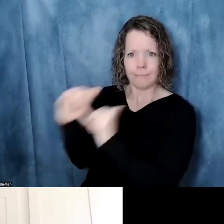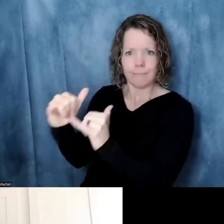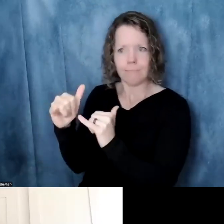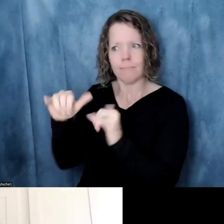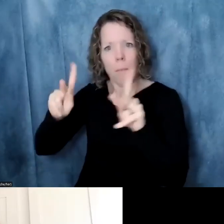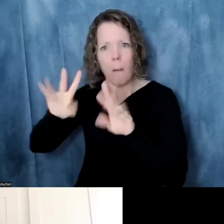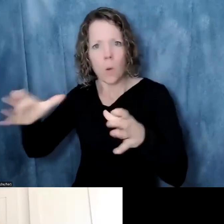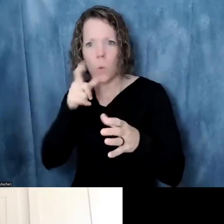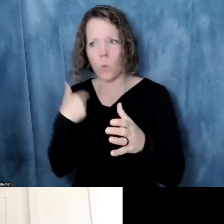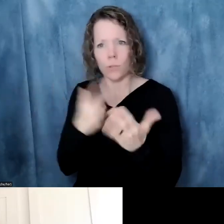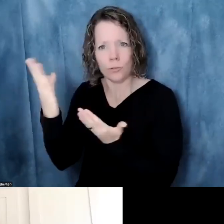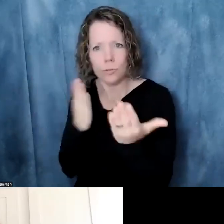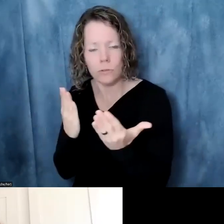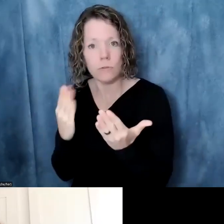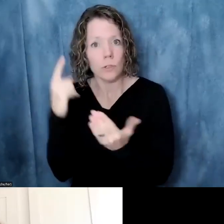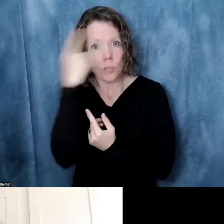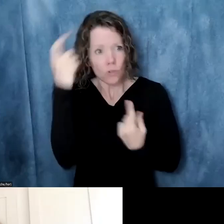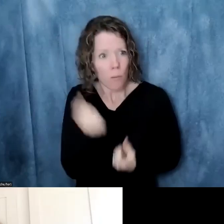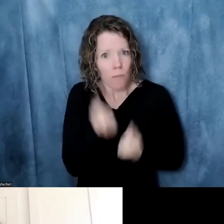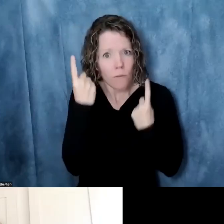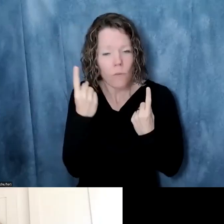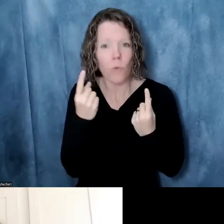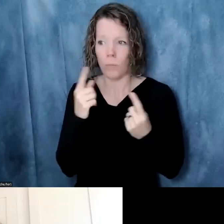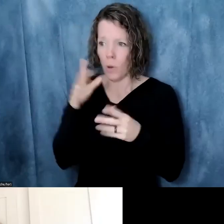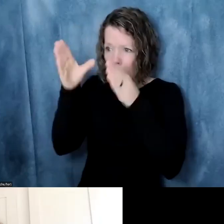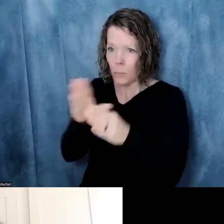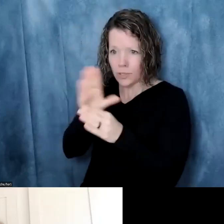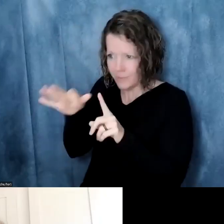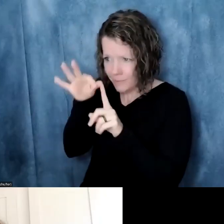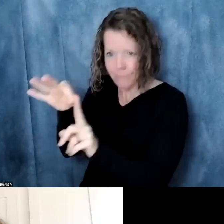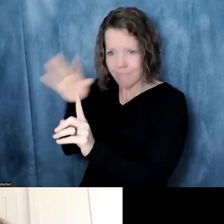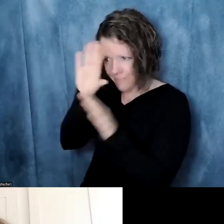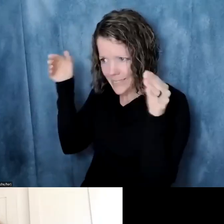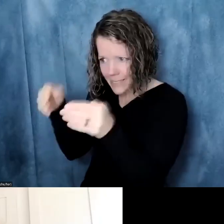person-centered and evidence-based practices. Commissioner Doyle thank you very